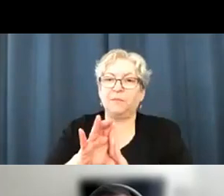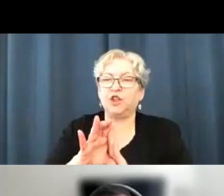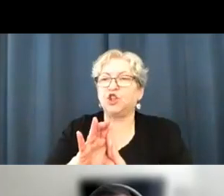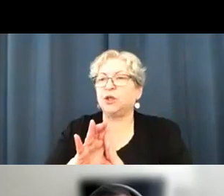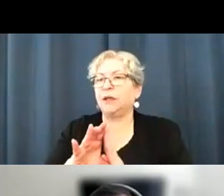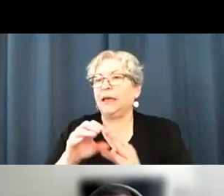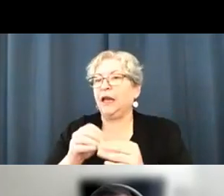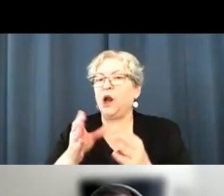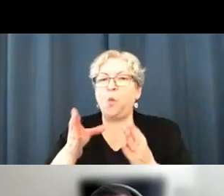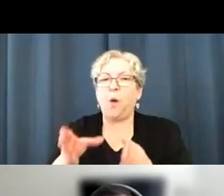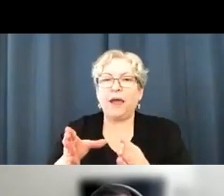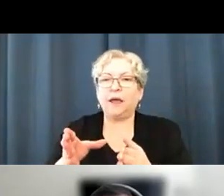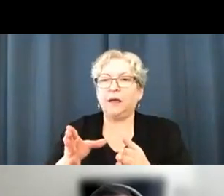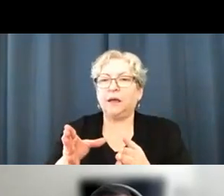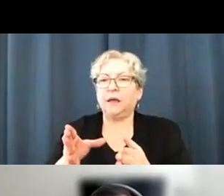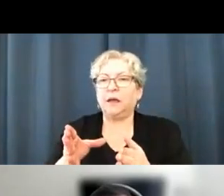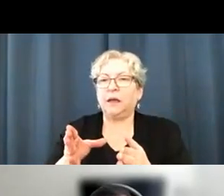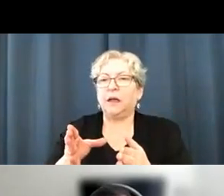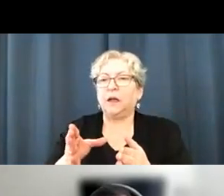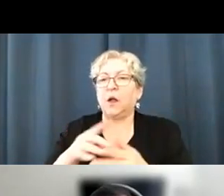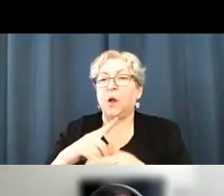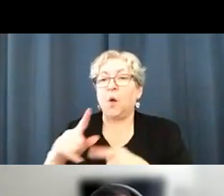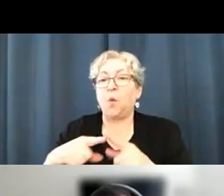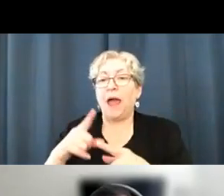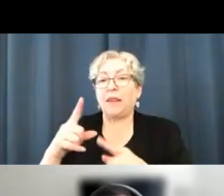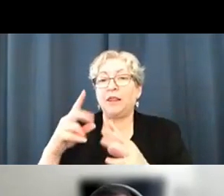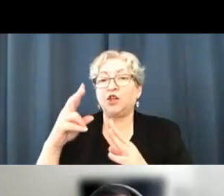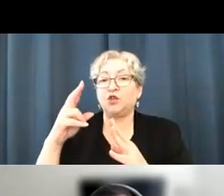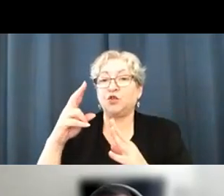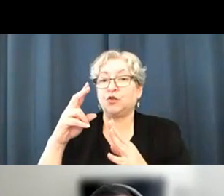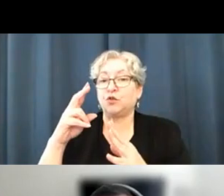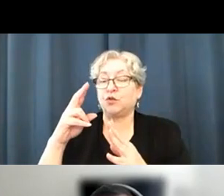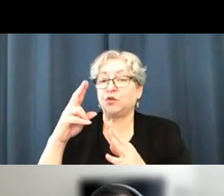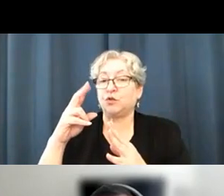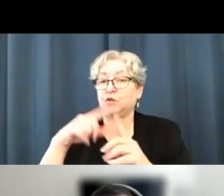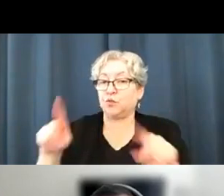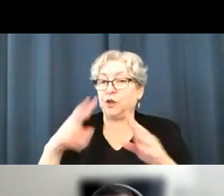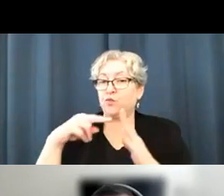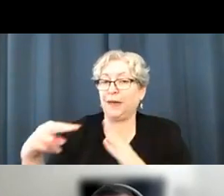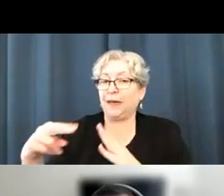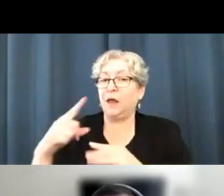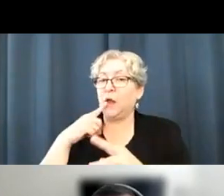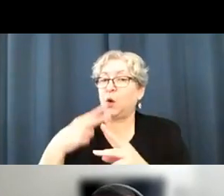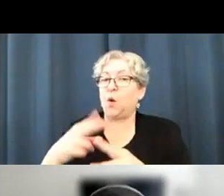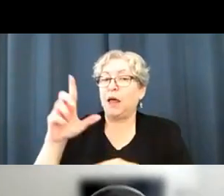that when the screen reader goes over an image, that particular label will have